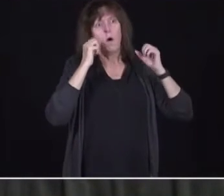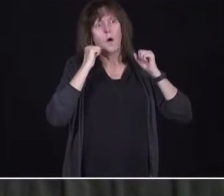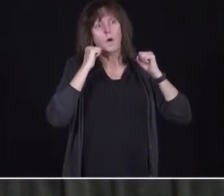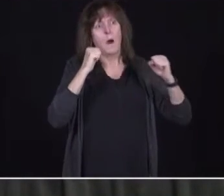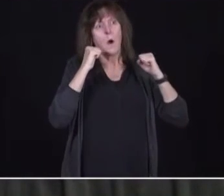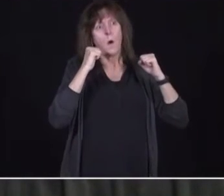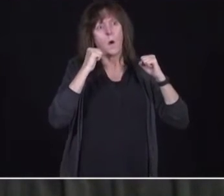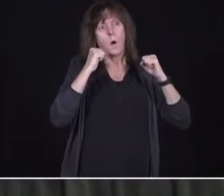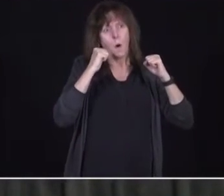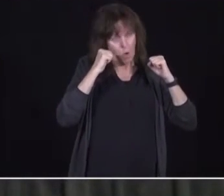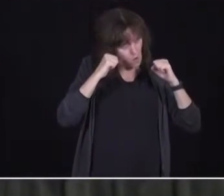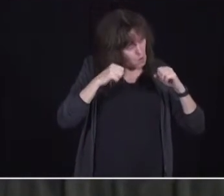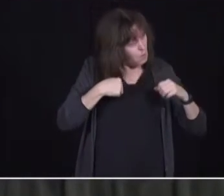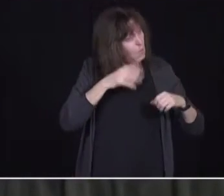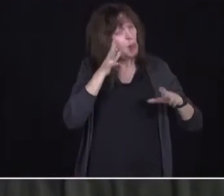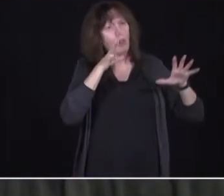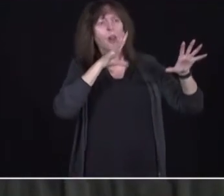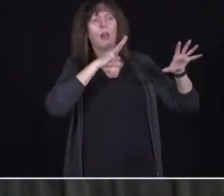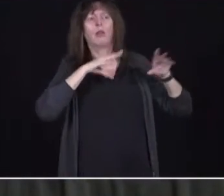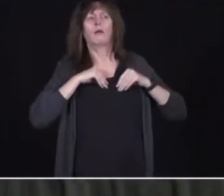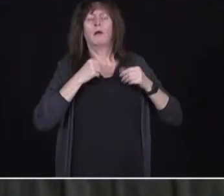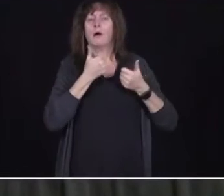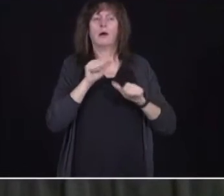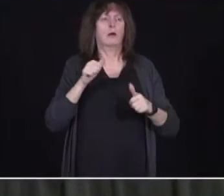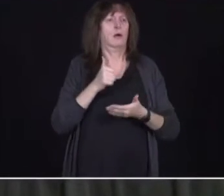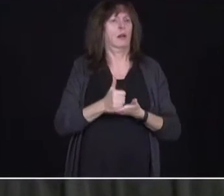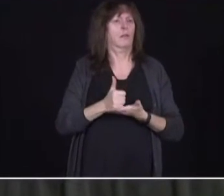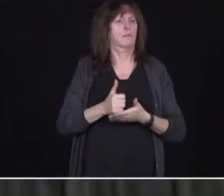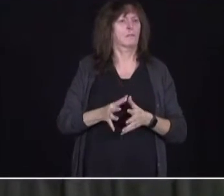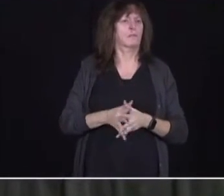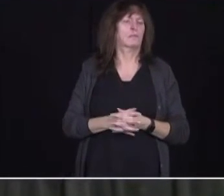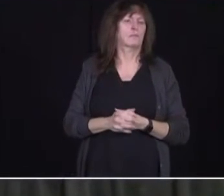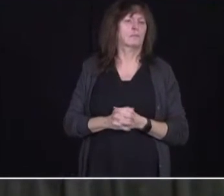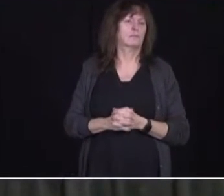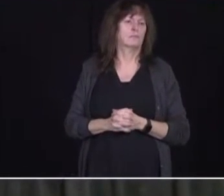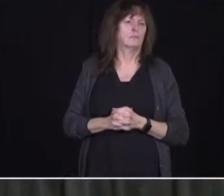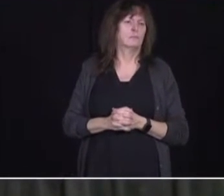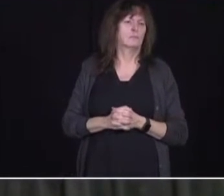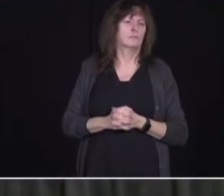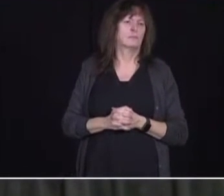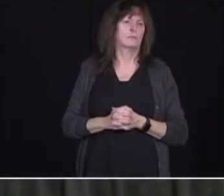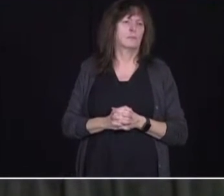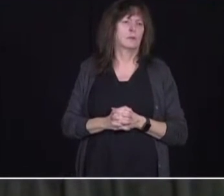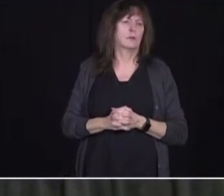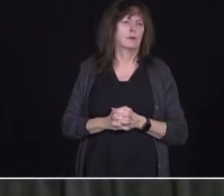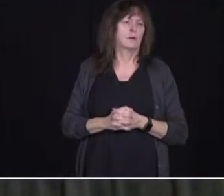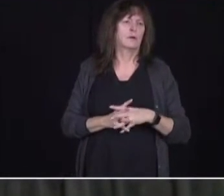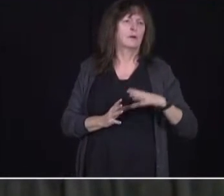So we will deal with that. And I will take all the help we can get right now.